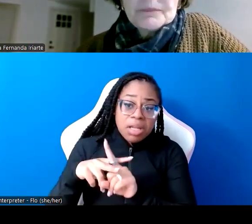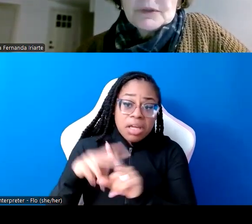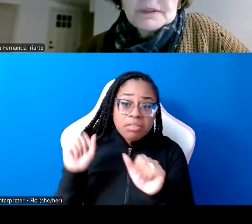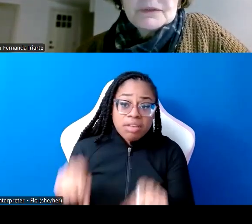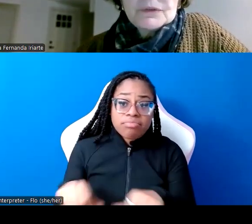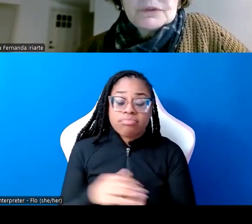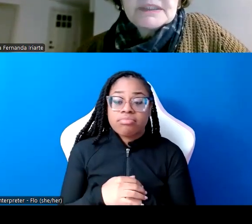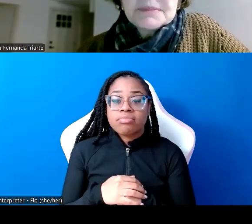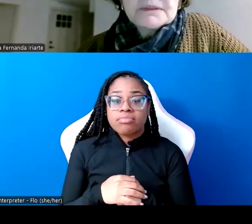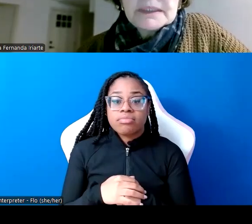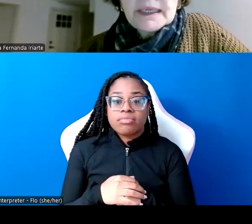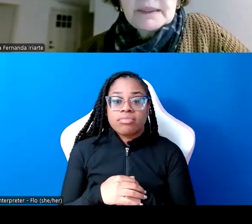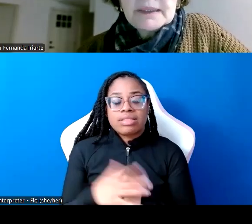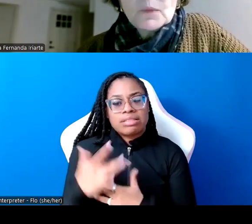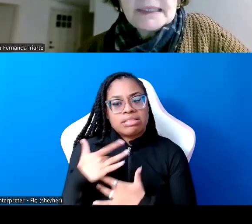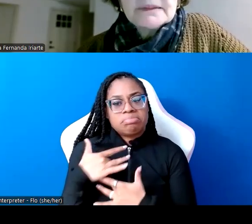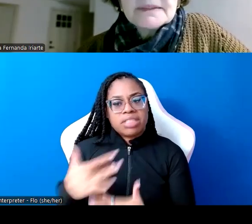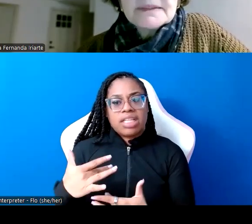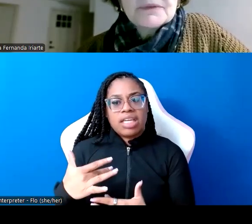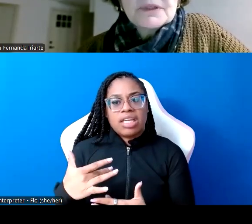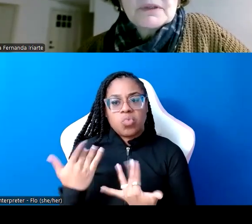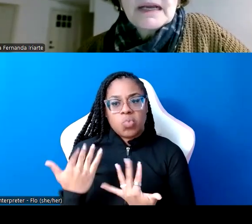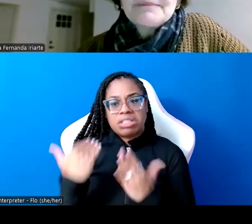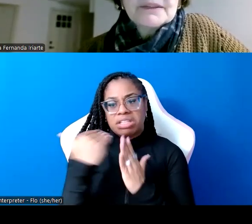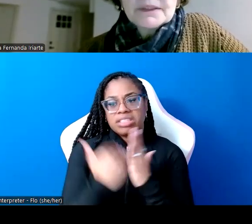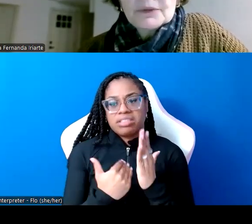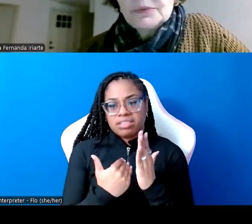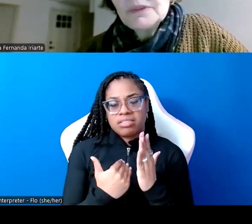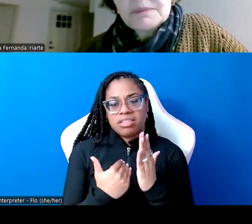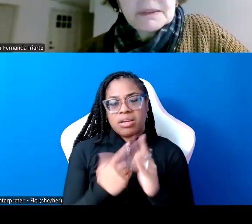There is typically a waitlist, but there I'm not going to go through this because